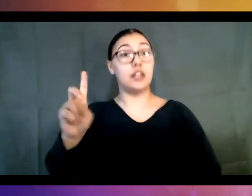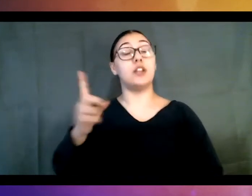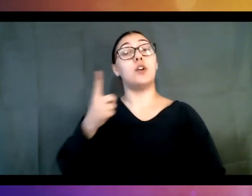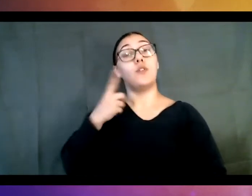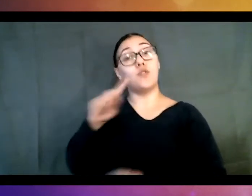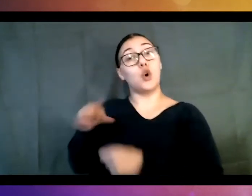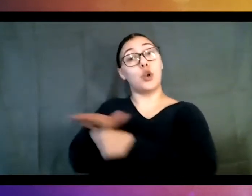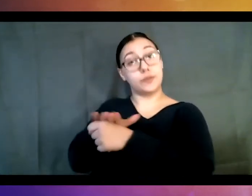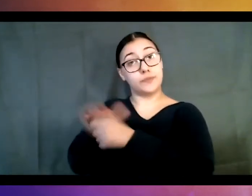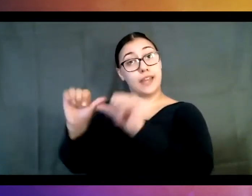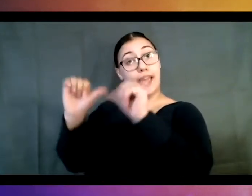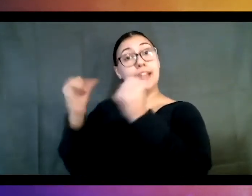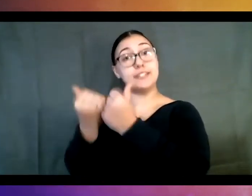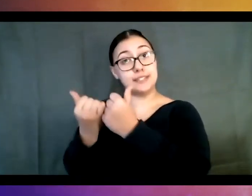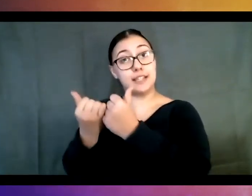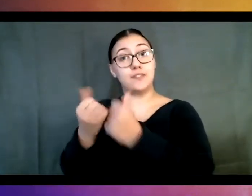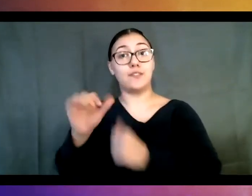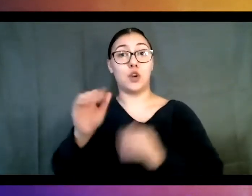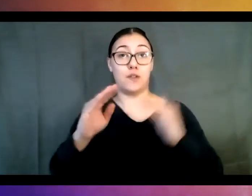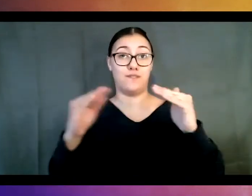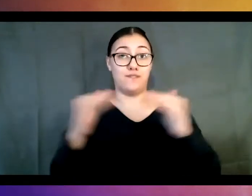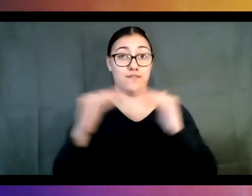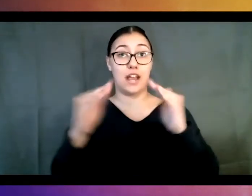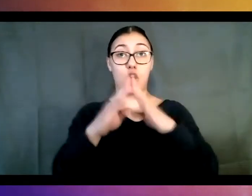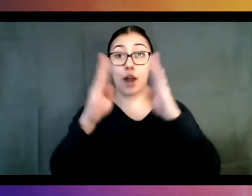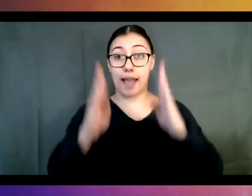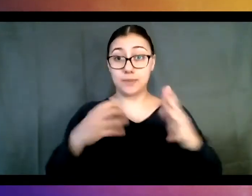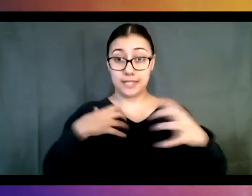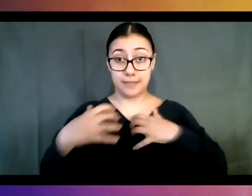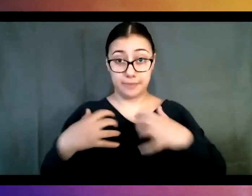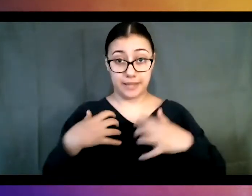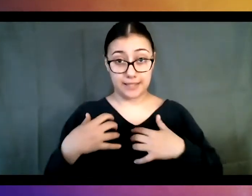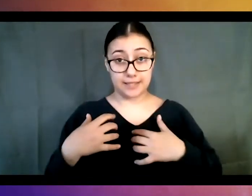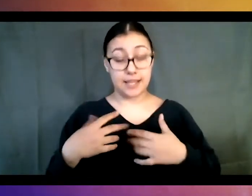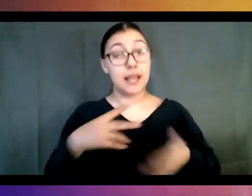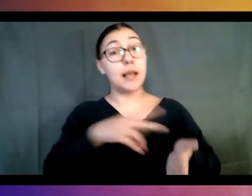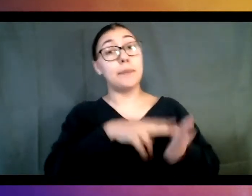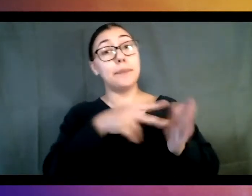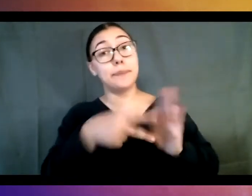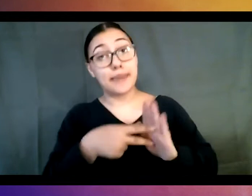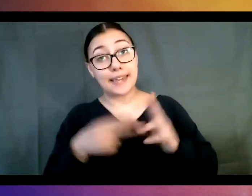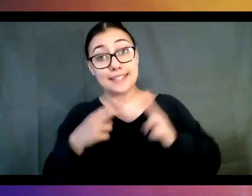As a result, Human Rights Commission housing cases